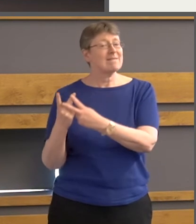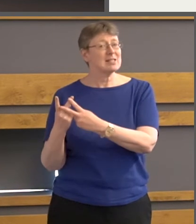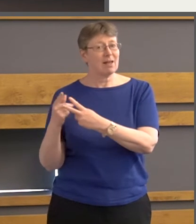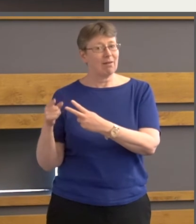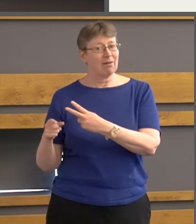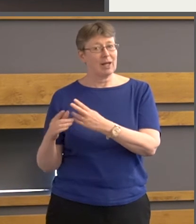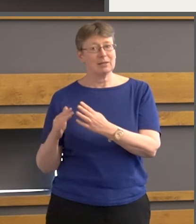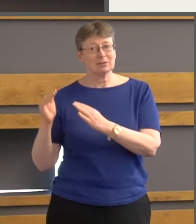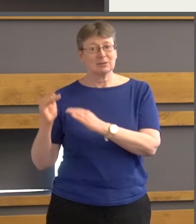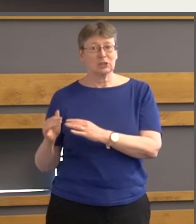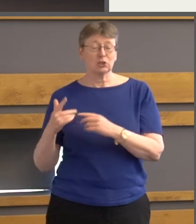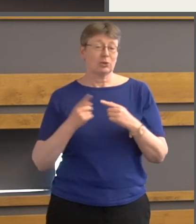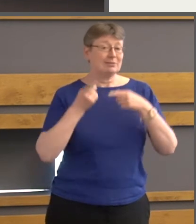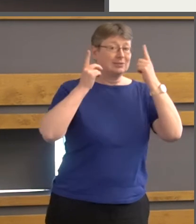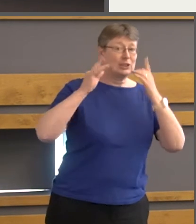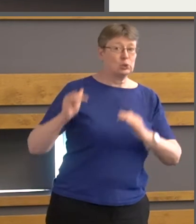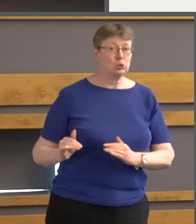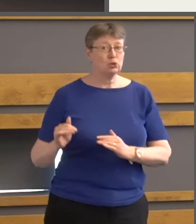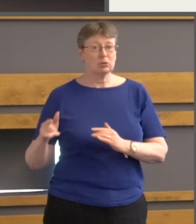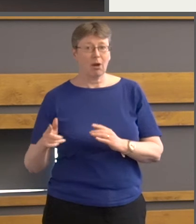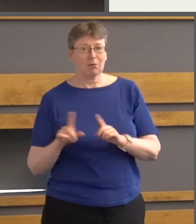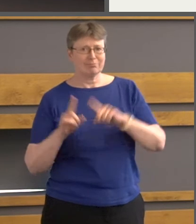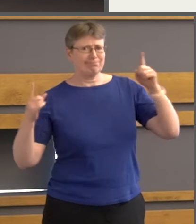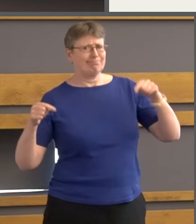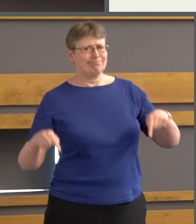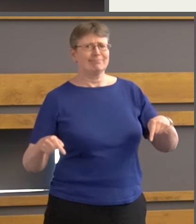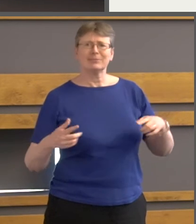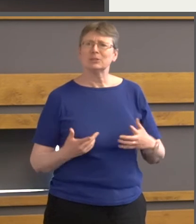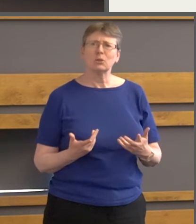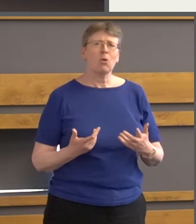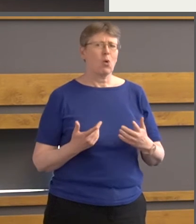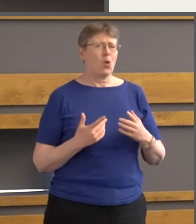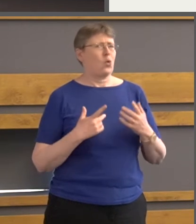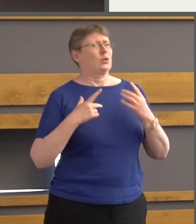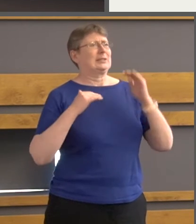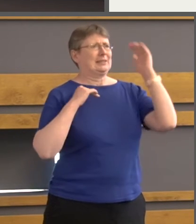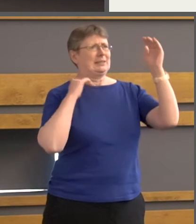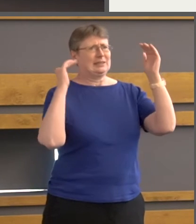was almost like the highest peak, Mount Everest. So it was,